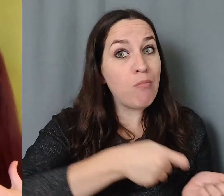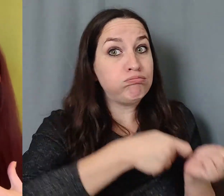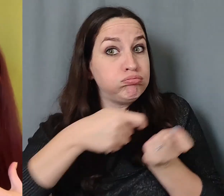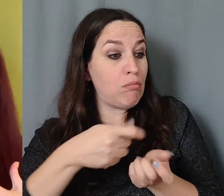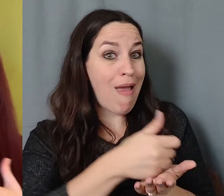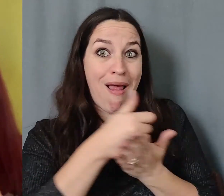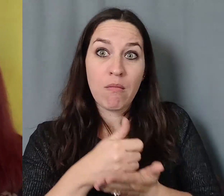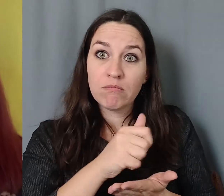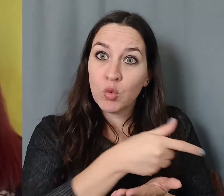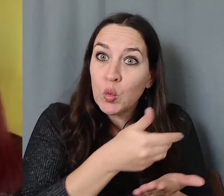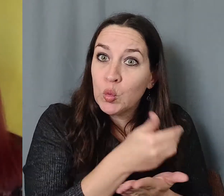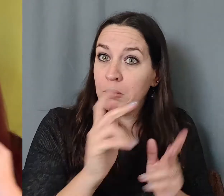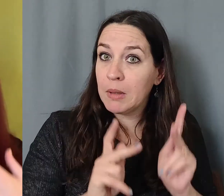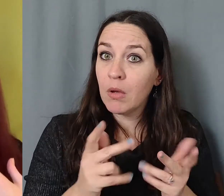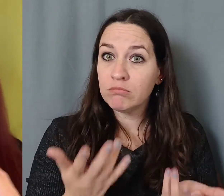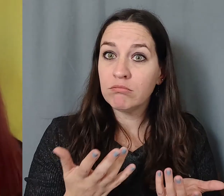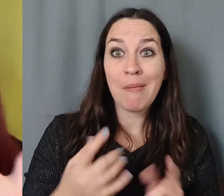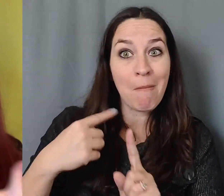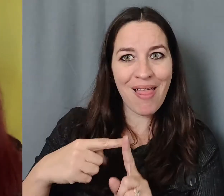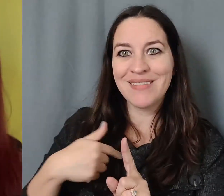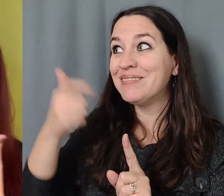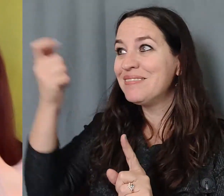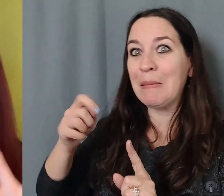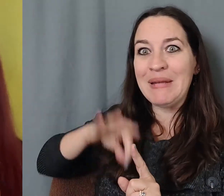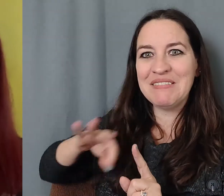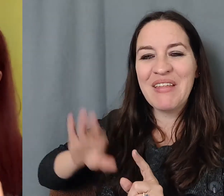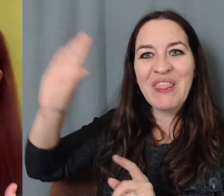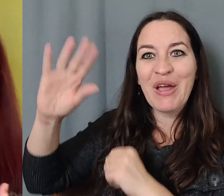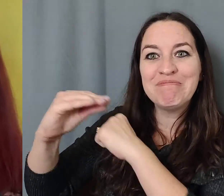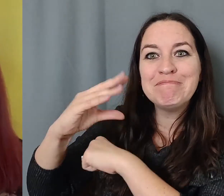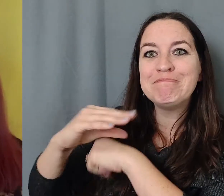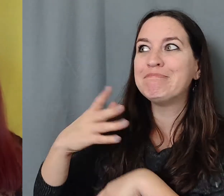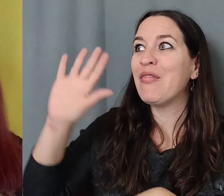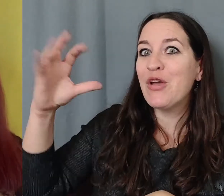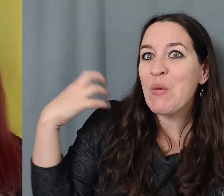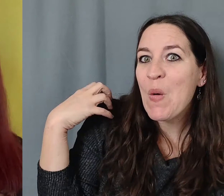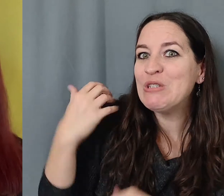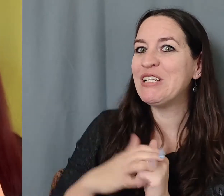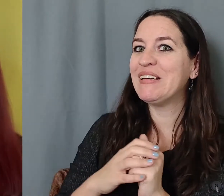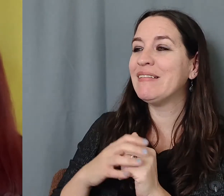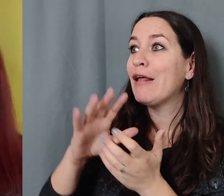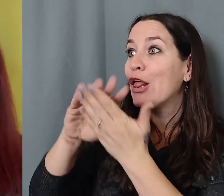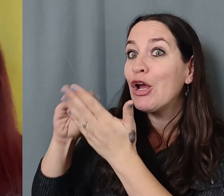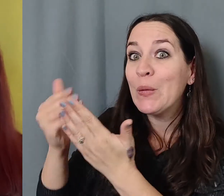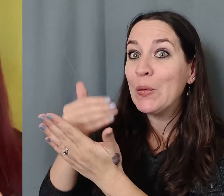mastering yet. So you can still benefit from the instruction or coaching or advice or education or whatever from people that are more advanced than you.